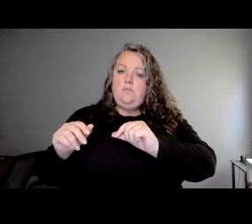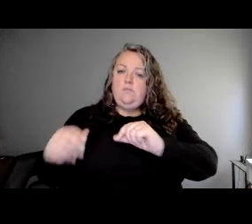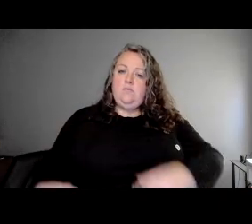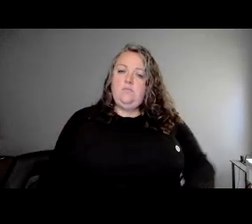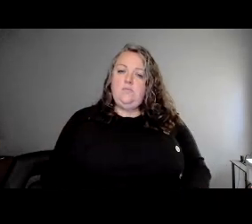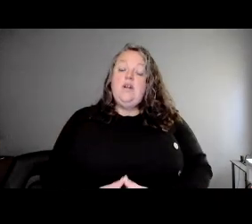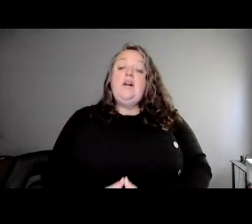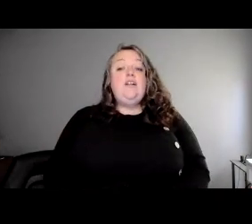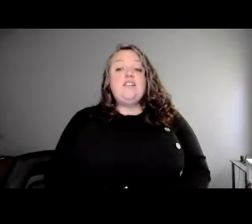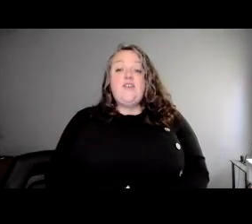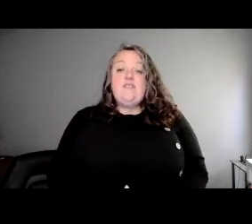[Franly]